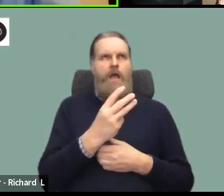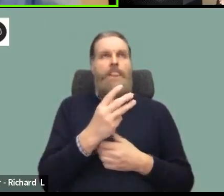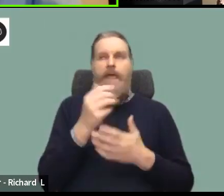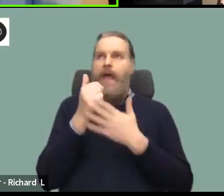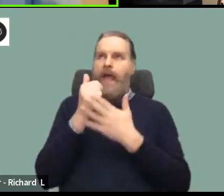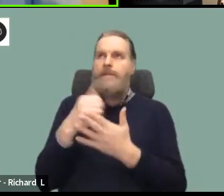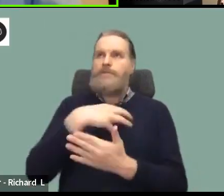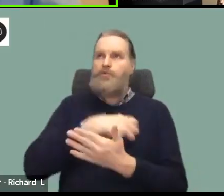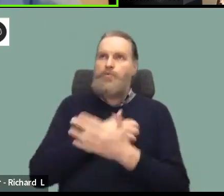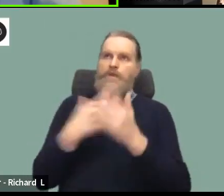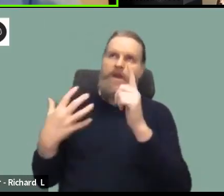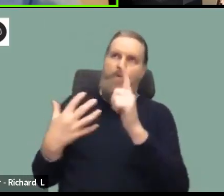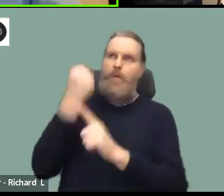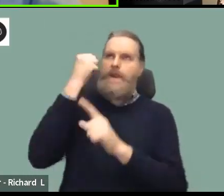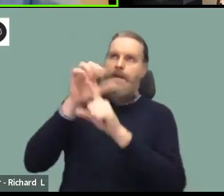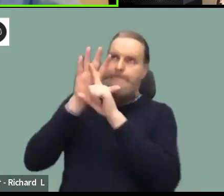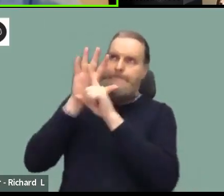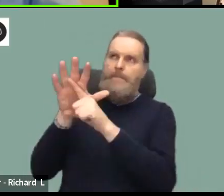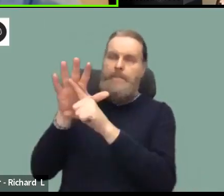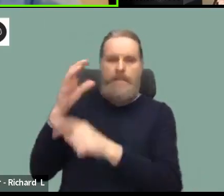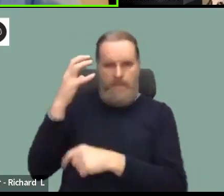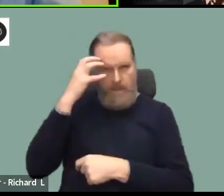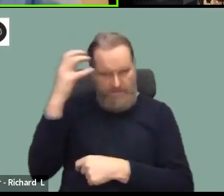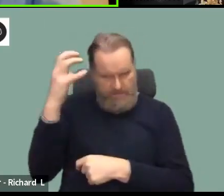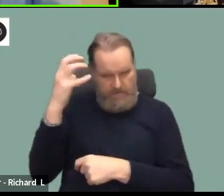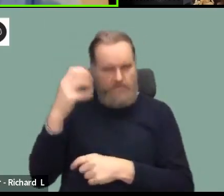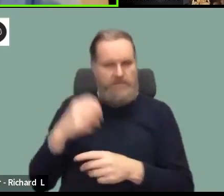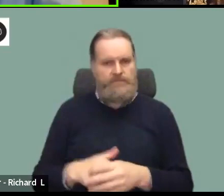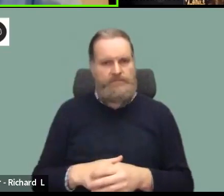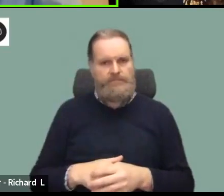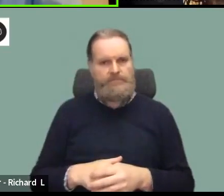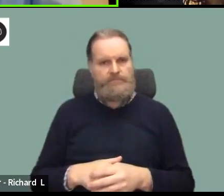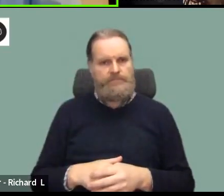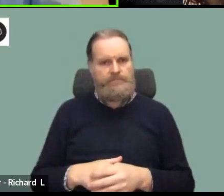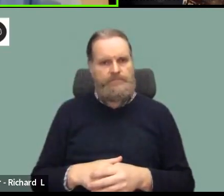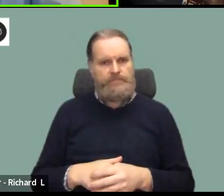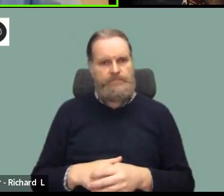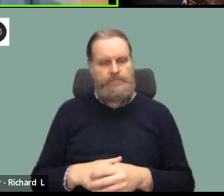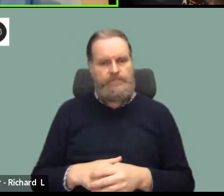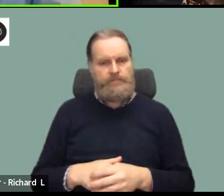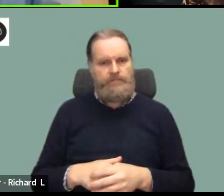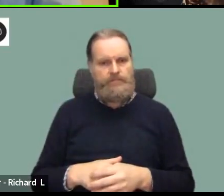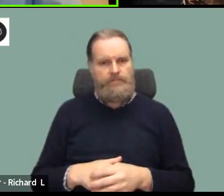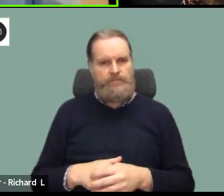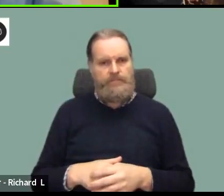chance of maximizing our chance of maximizing our efforts. But we do want to be But we do want to be clear that